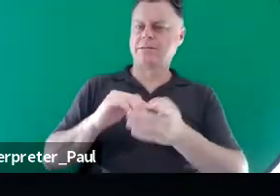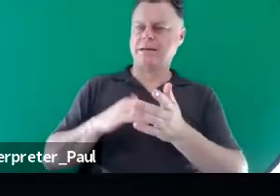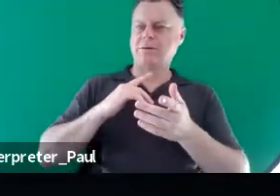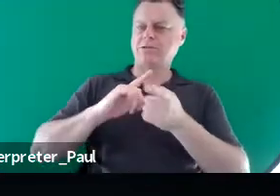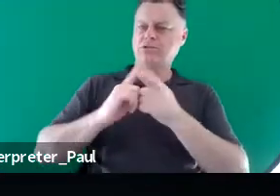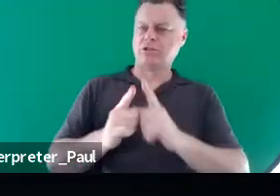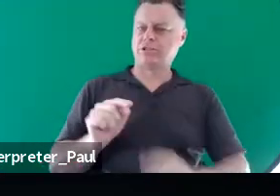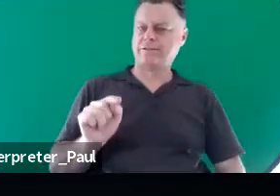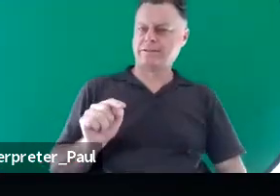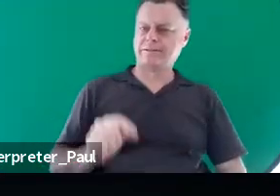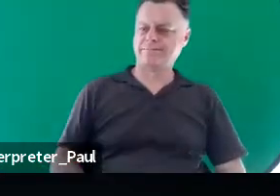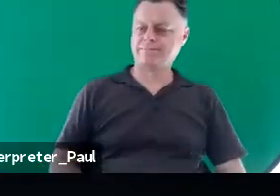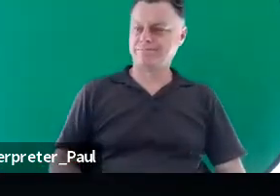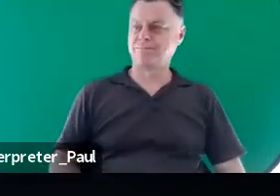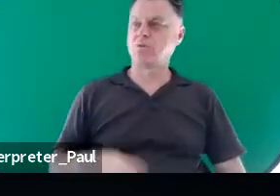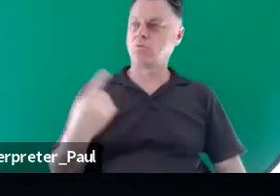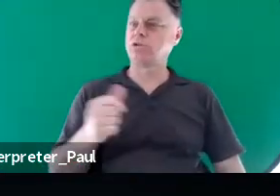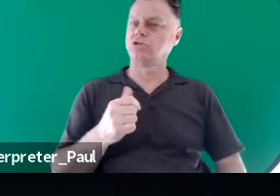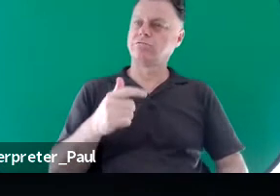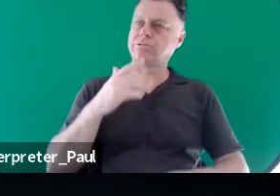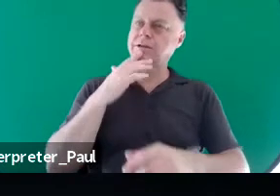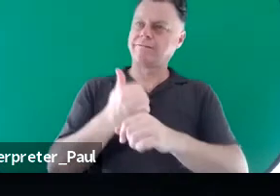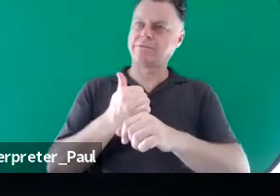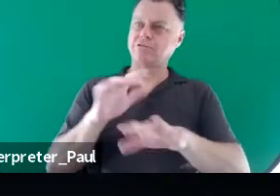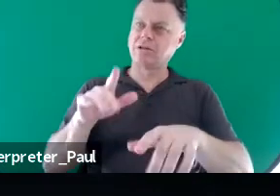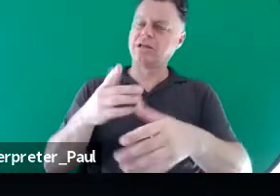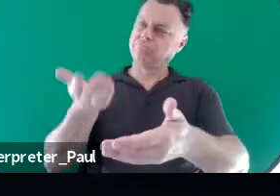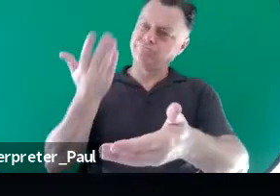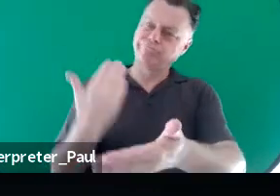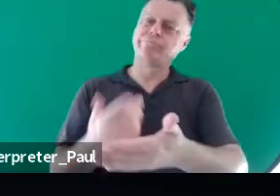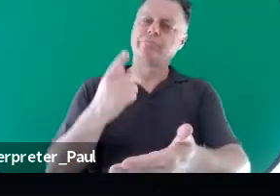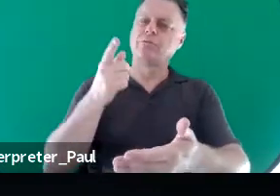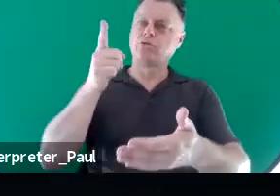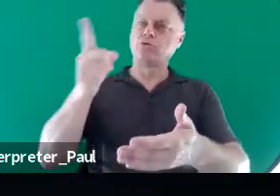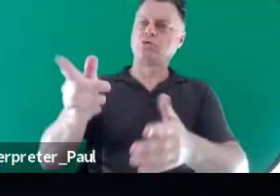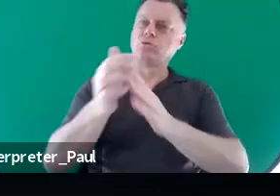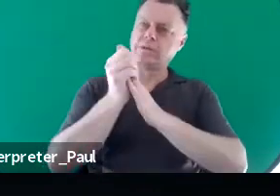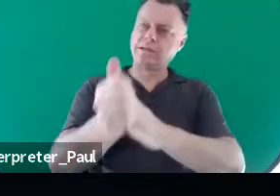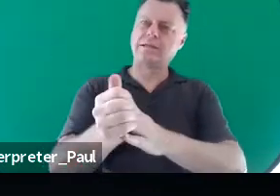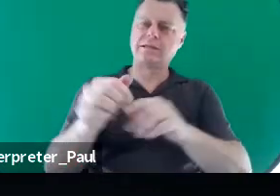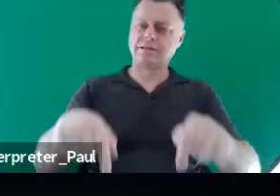That we should be demanding the Australian Government to actually embrace and lead with.